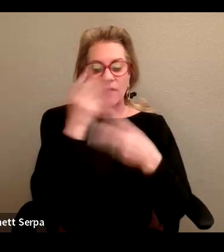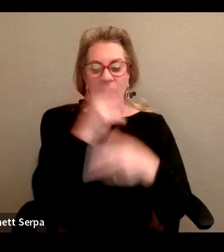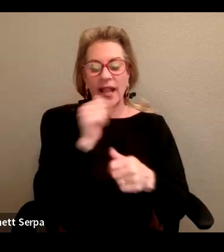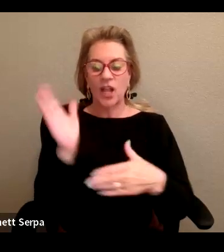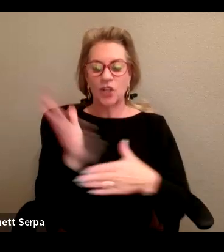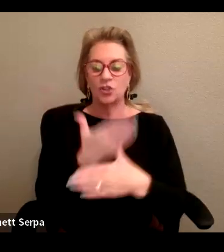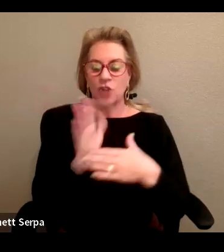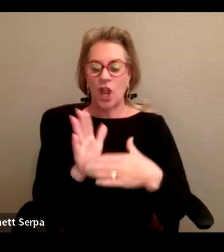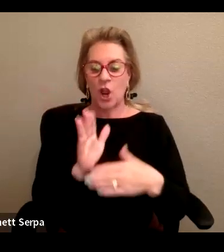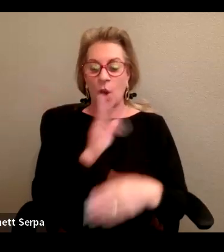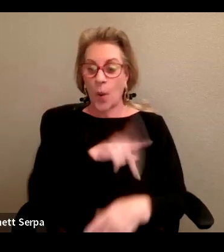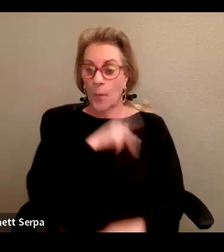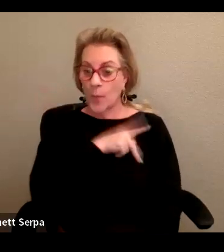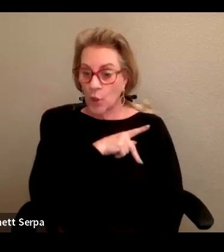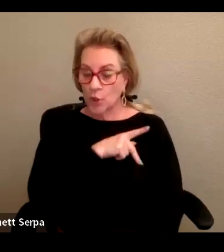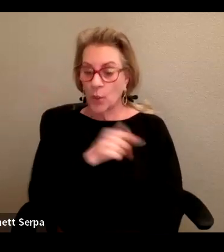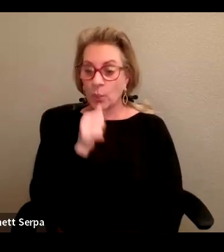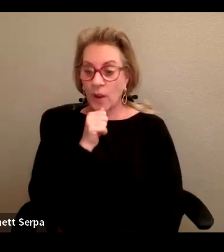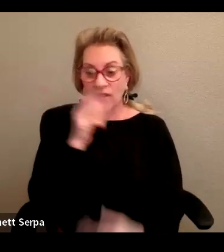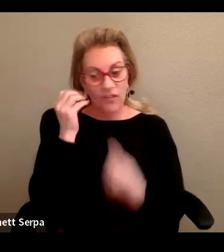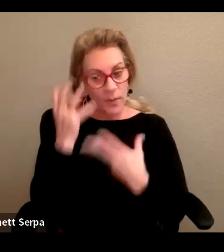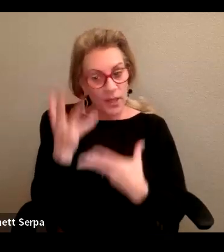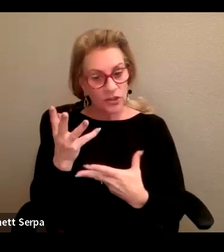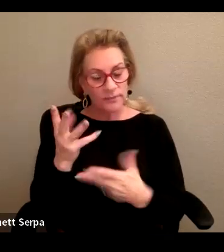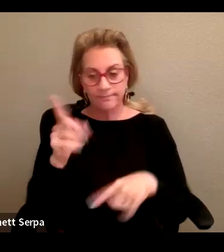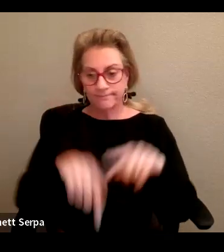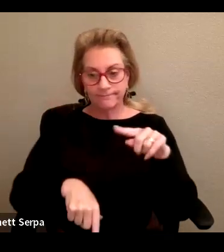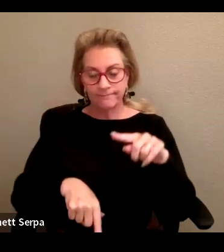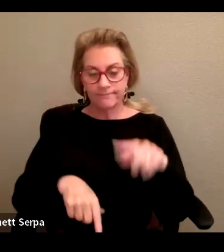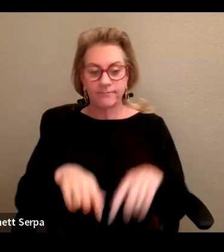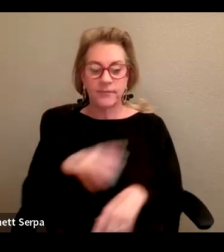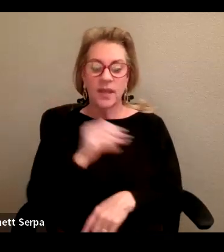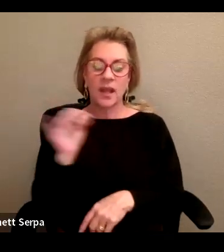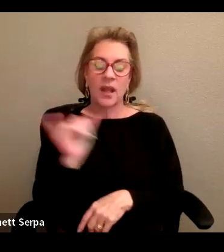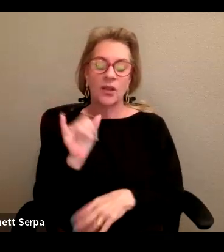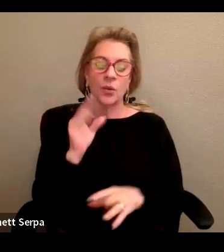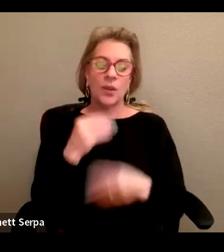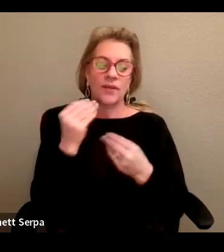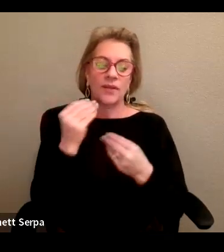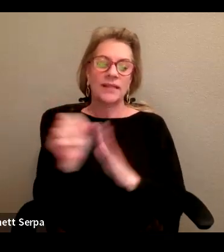information um and they also provide that state and local law enforcement